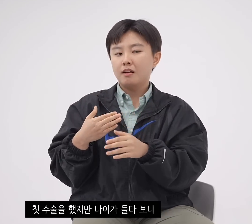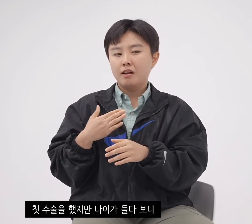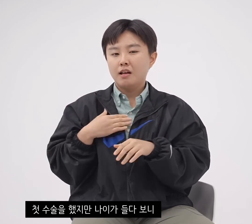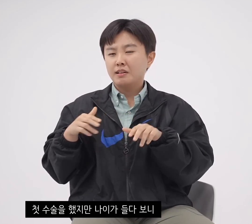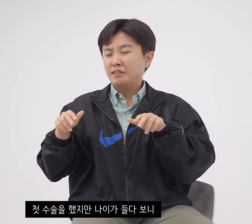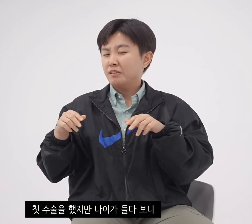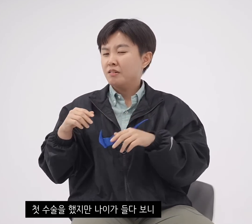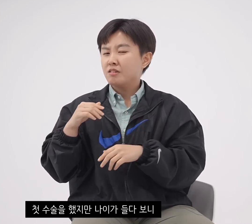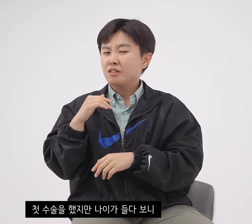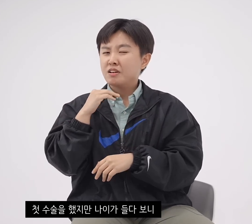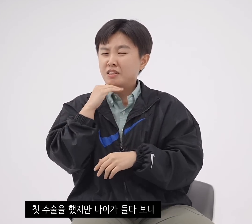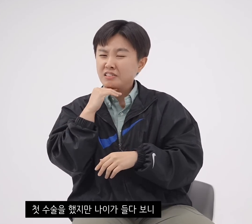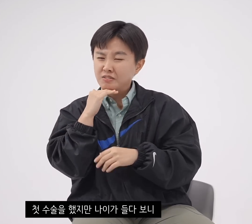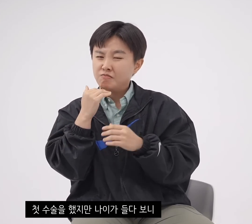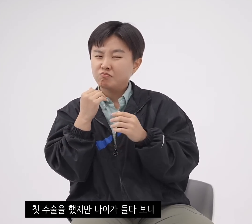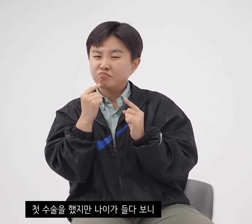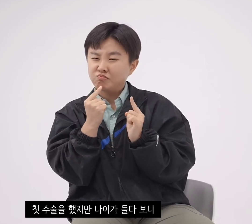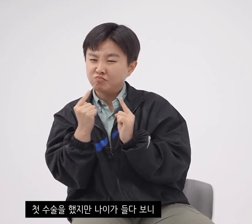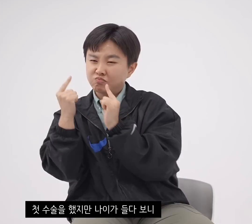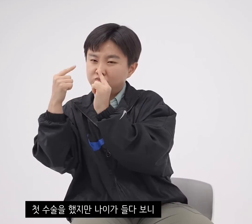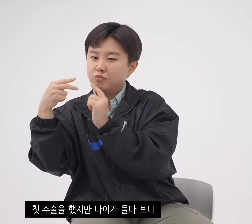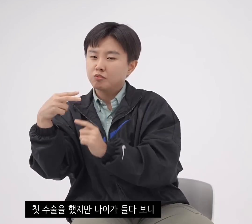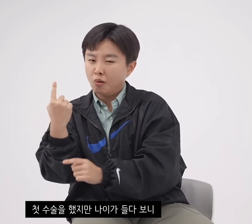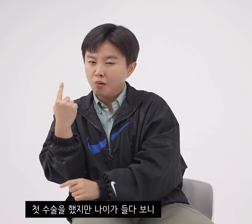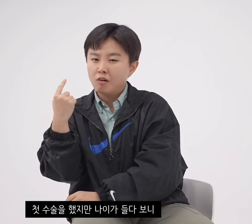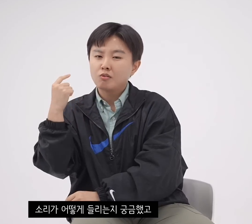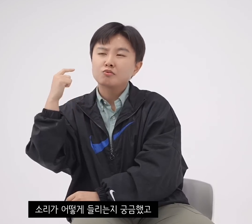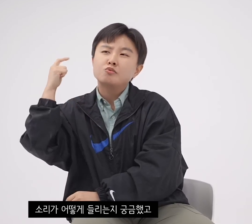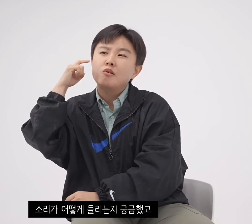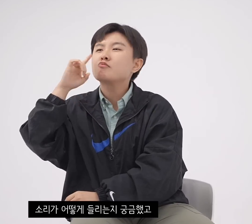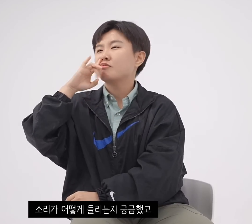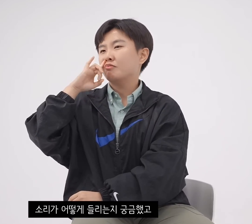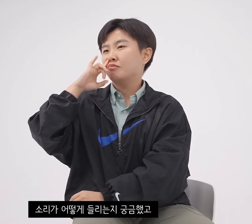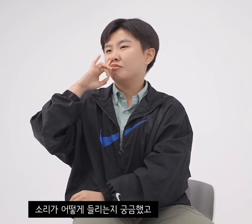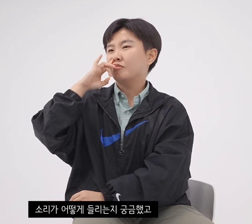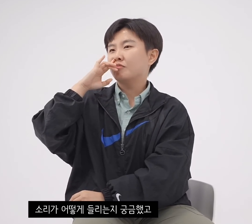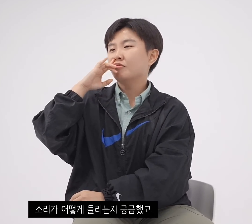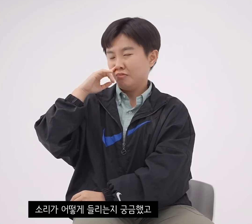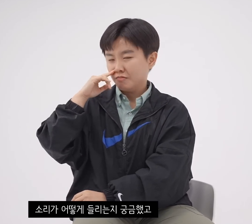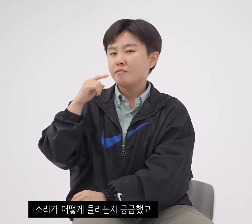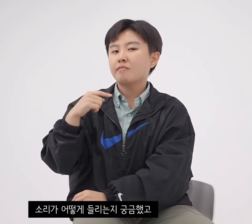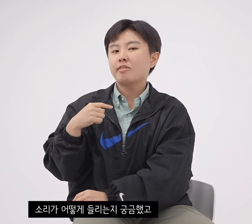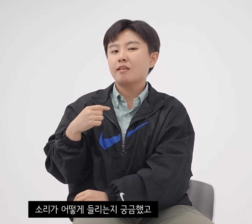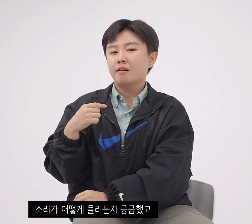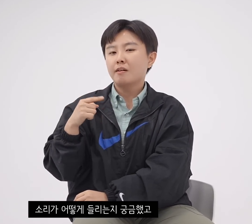I had the first surgery, but as I got older, I was curious about how it sounded and